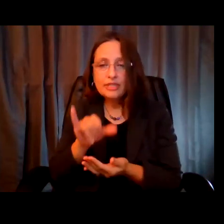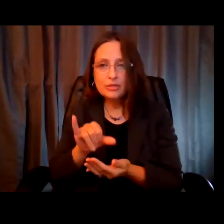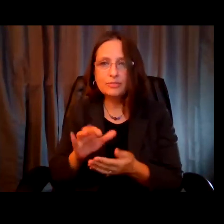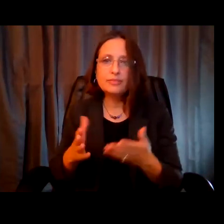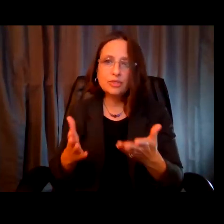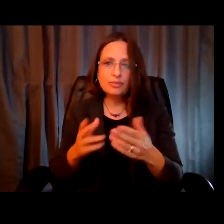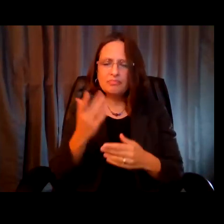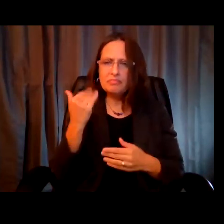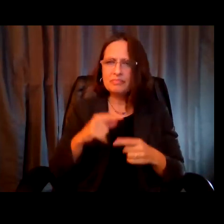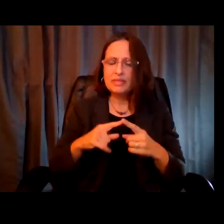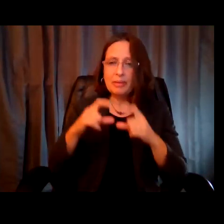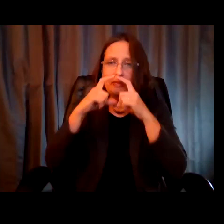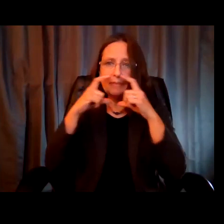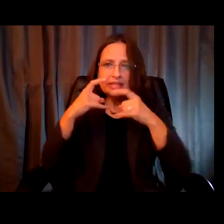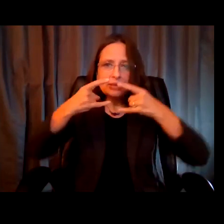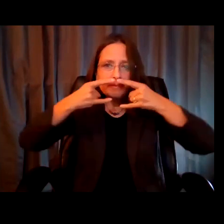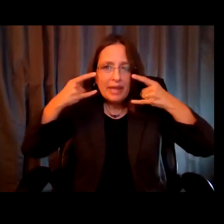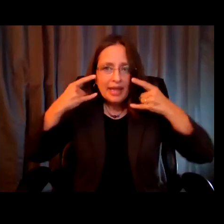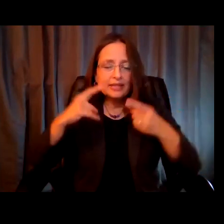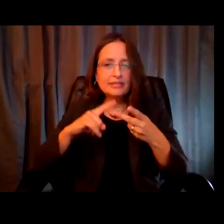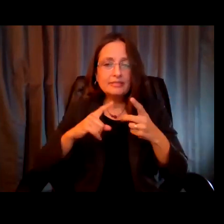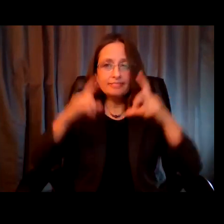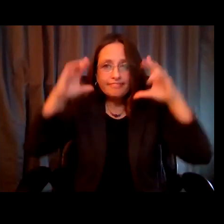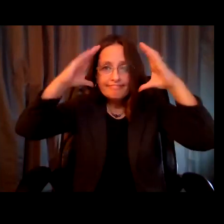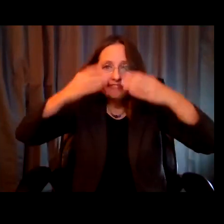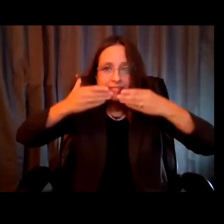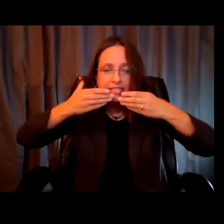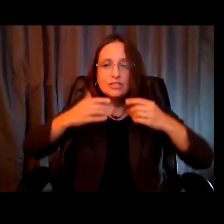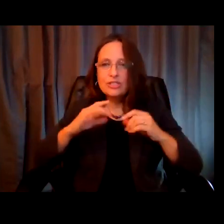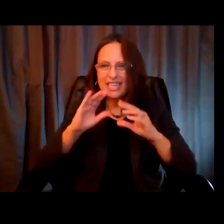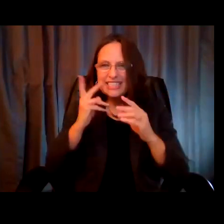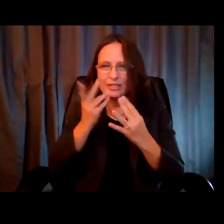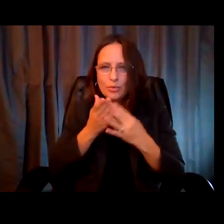Members have different roles, and we work together towards providing comprehensive care.